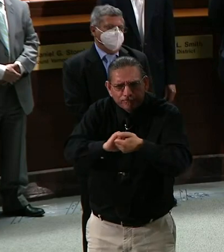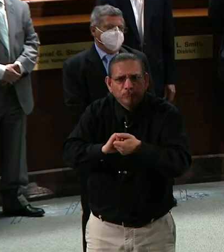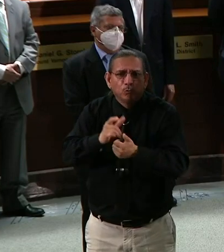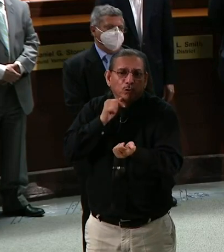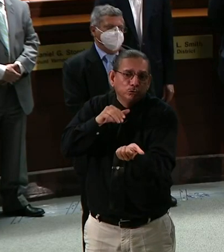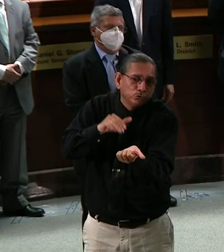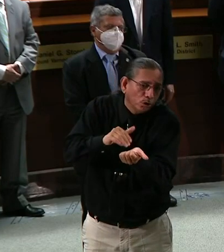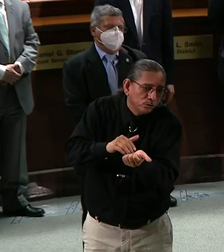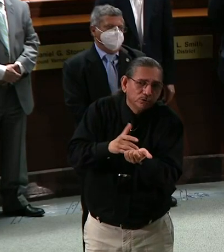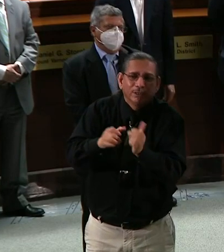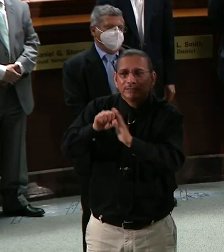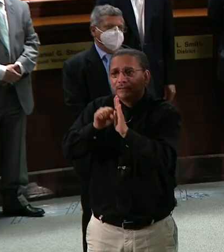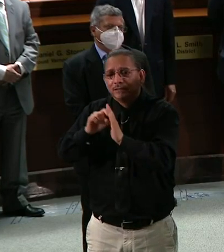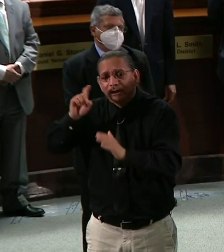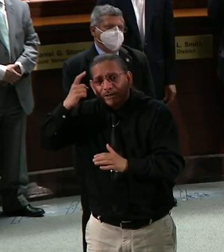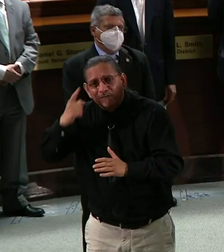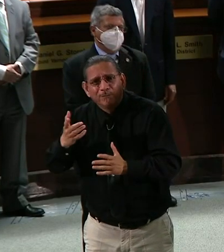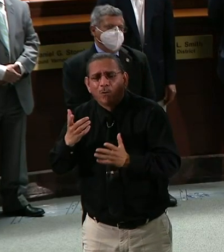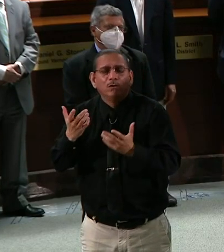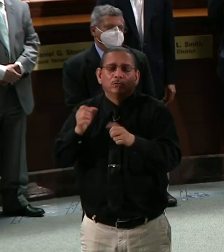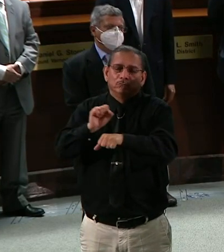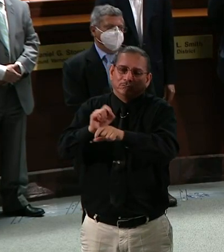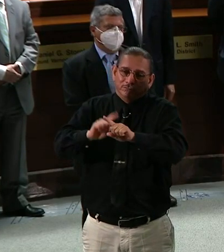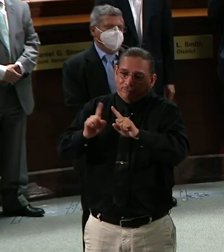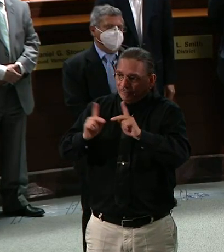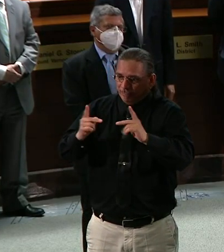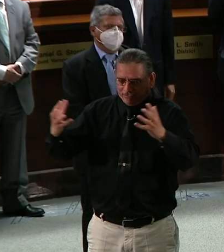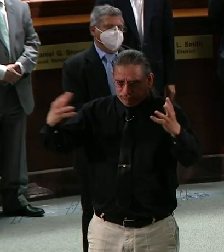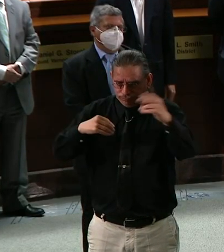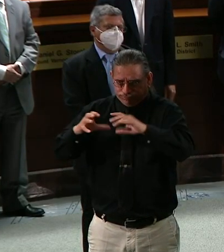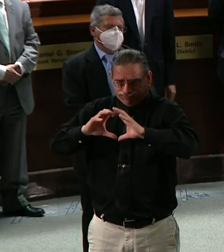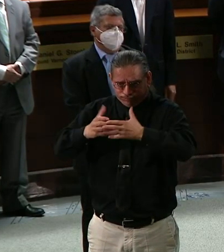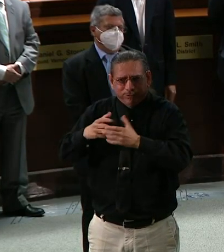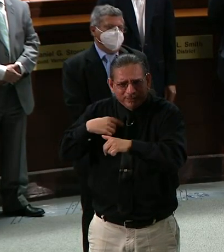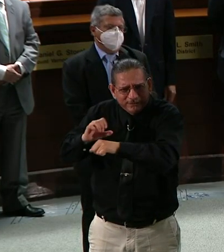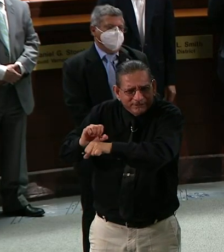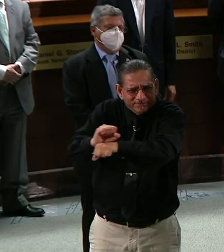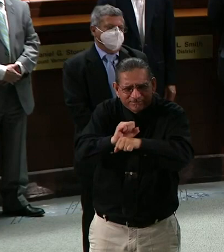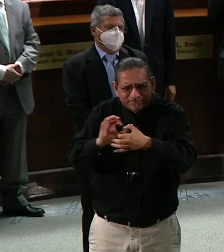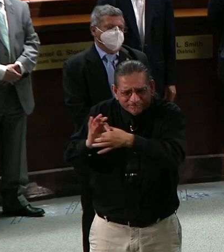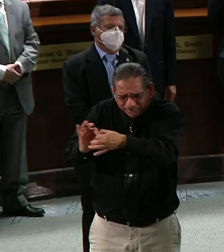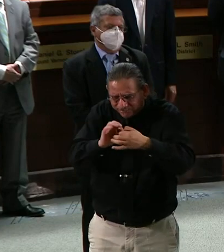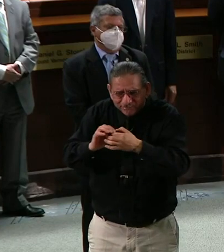PRIVATE HEALTH PROVIDERS THE